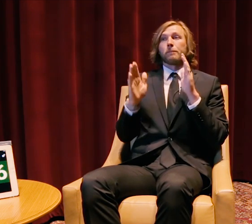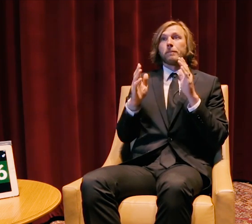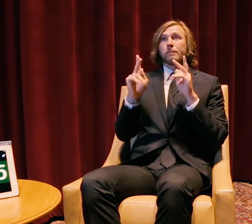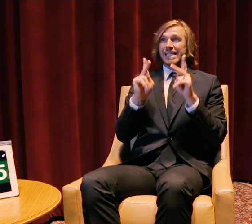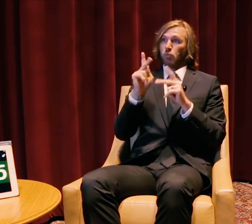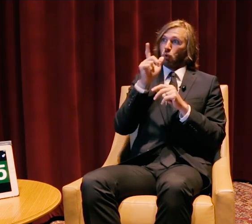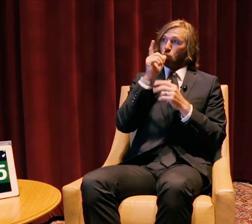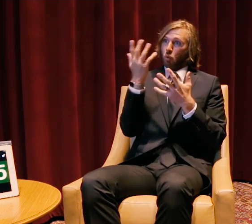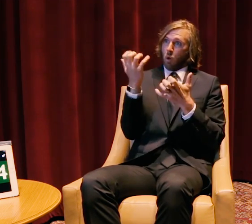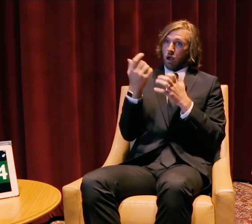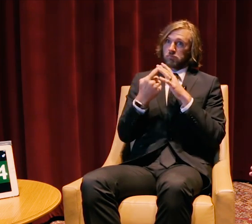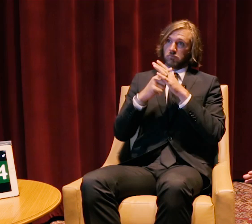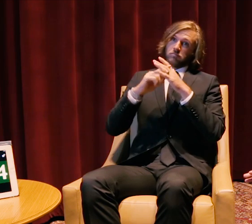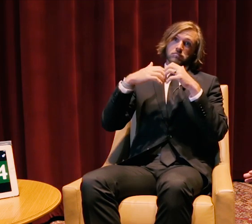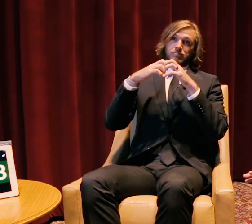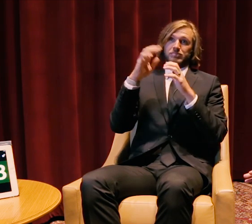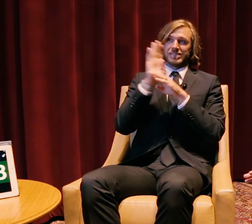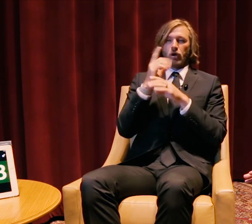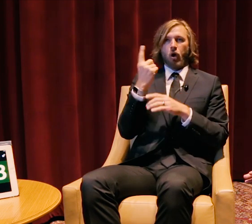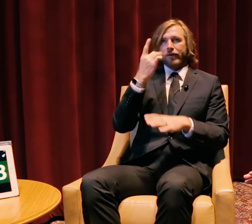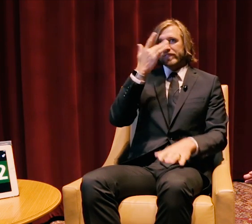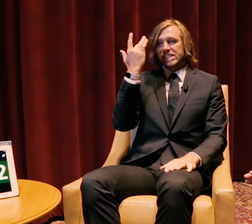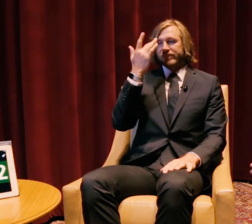and people who want to start a business, forget.